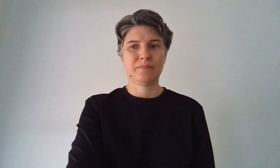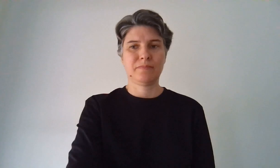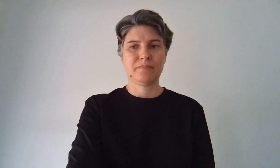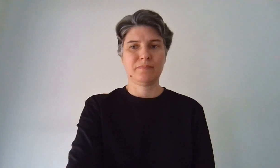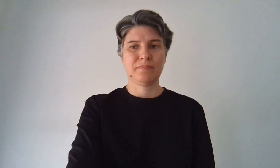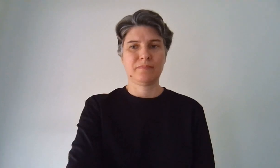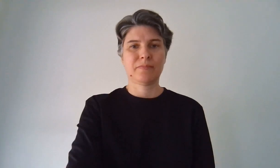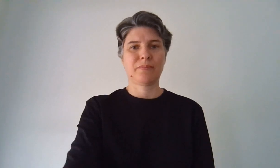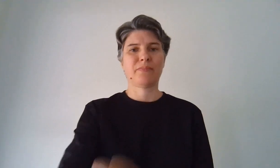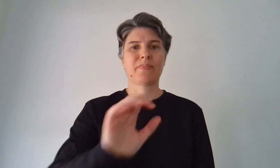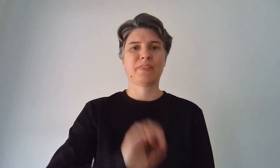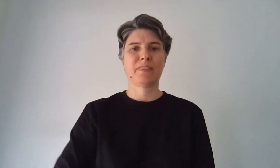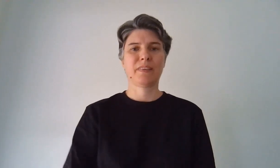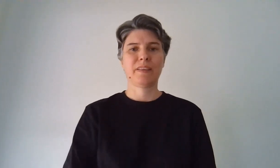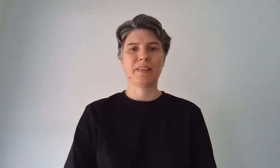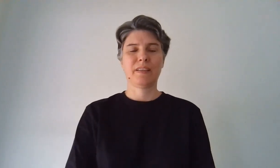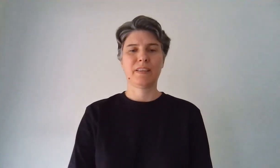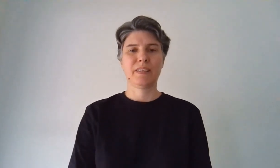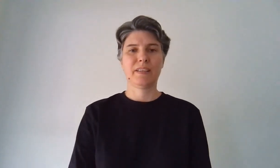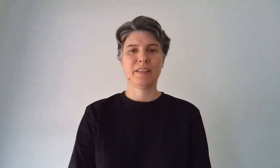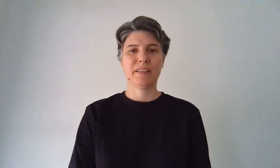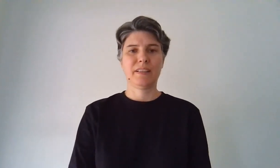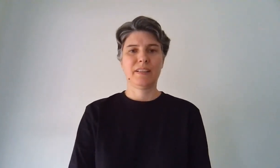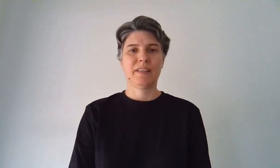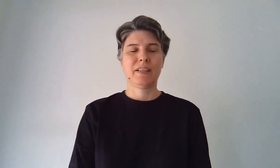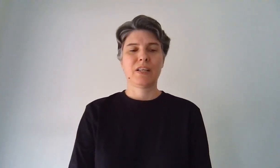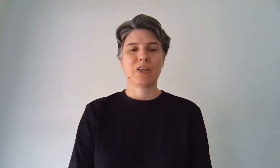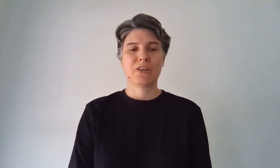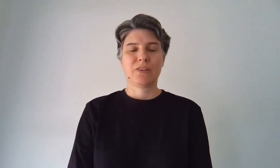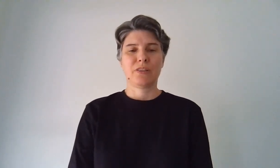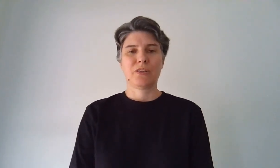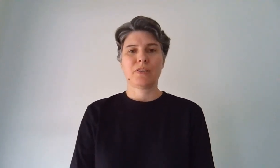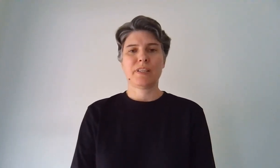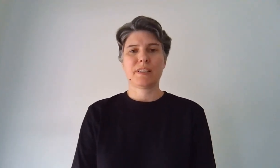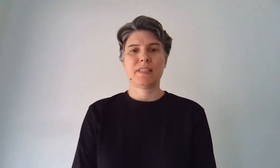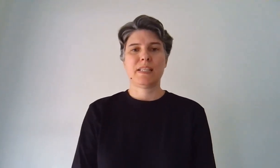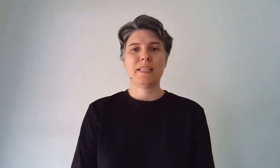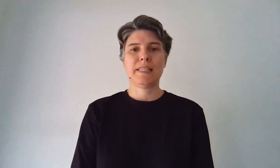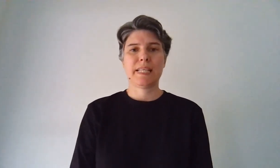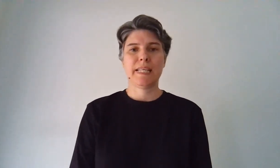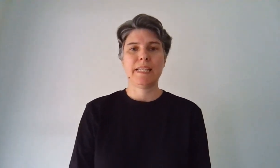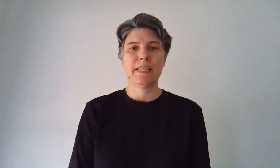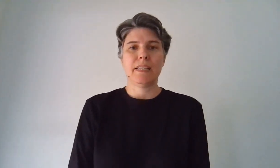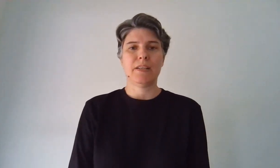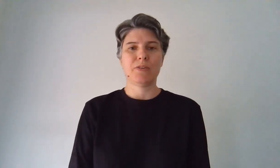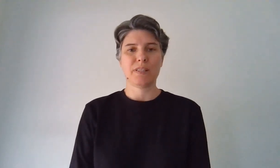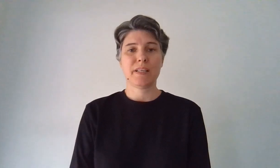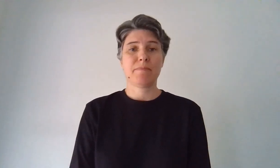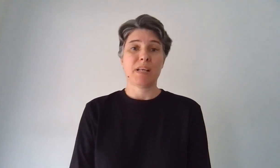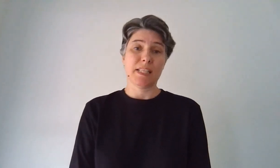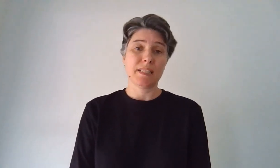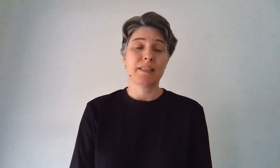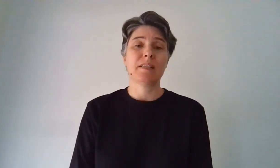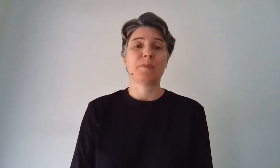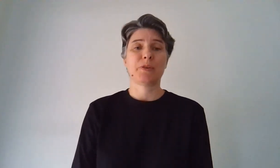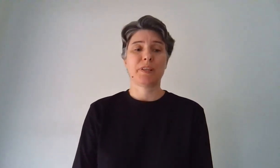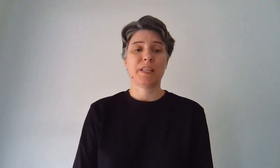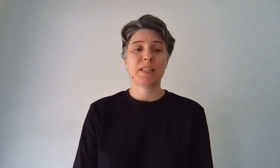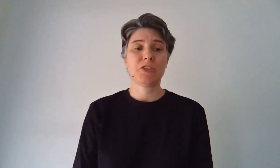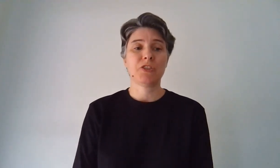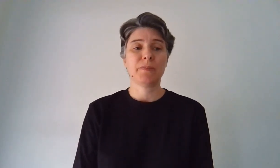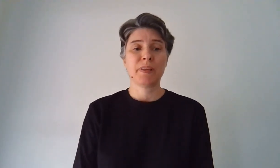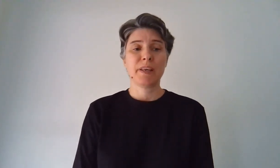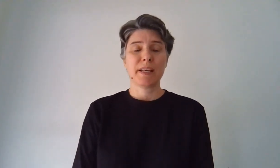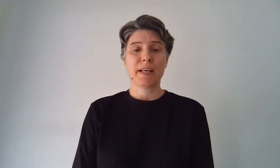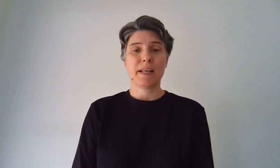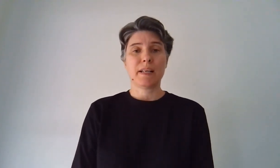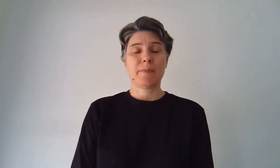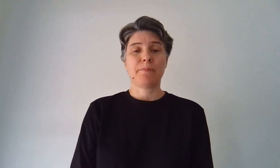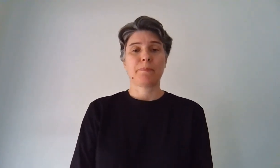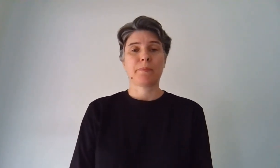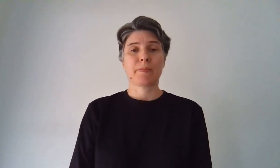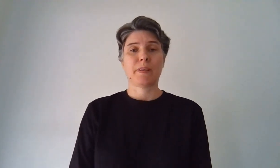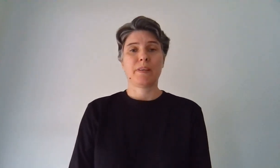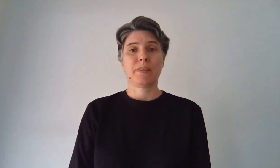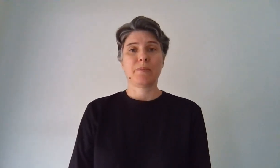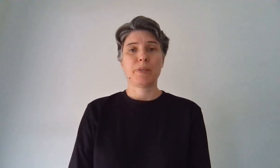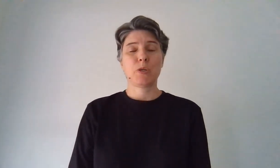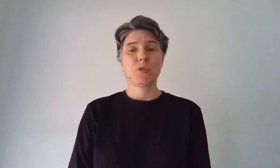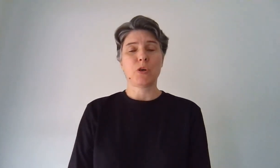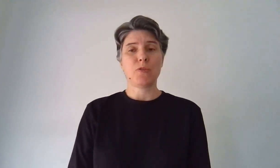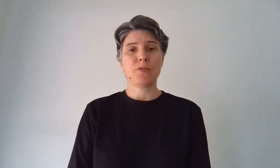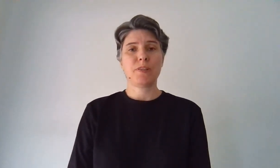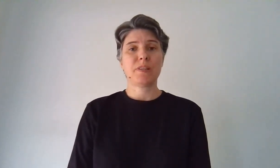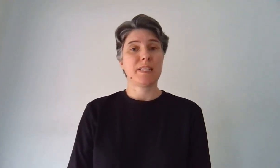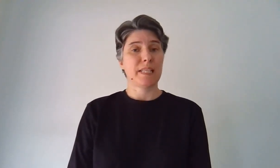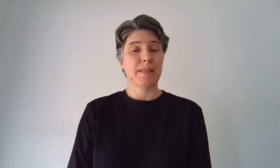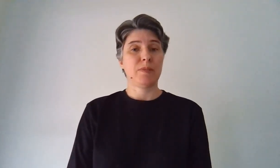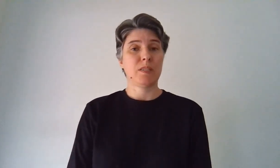Context is key in Auslan as it is in spoken English because often the same